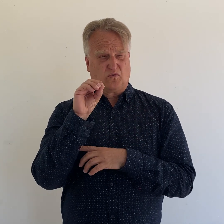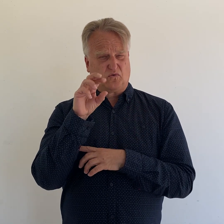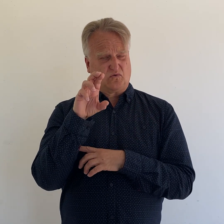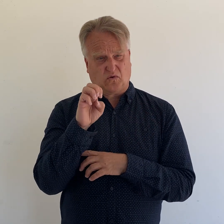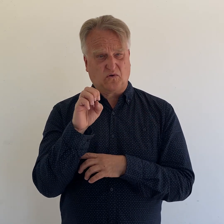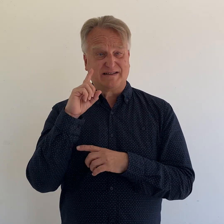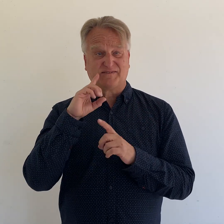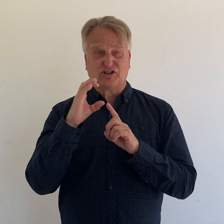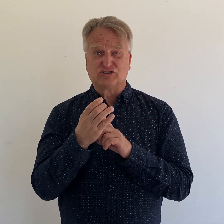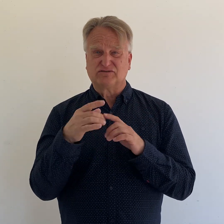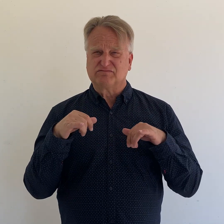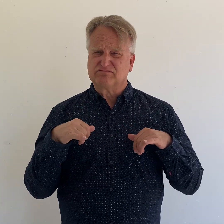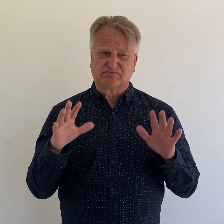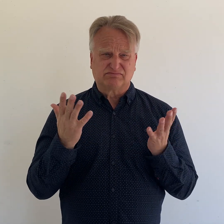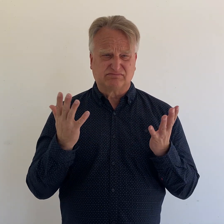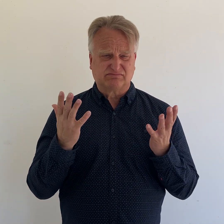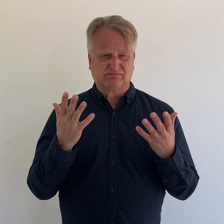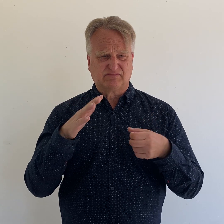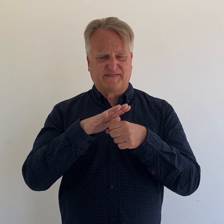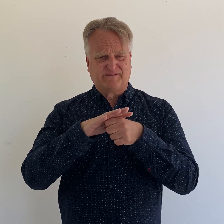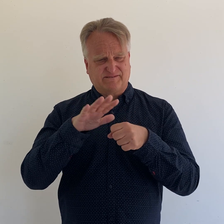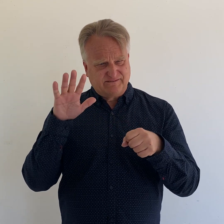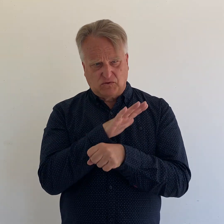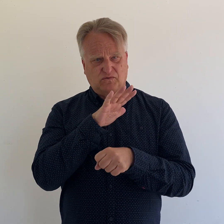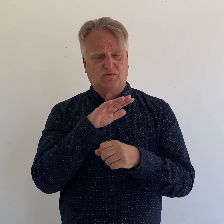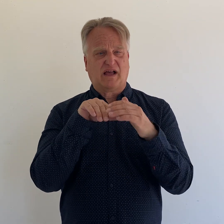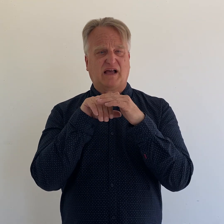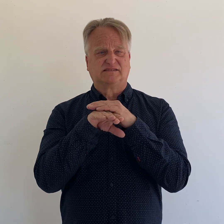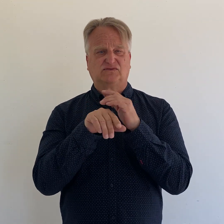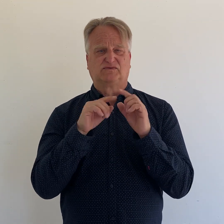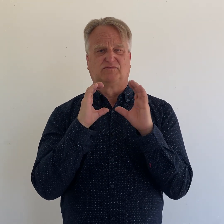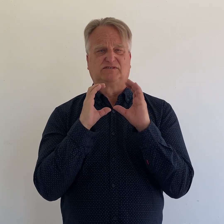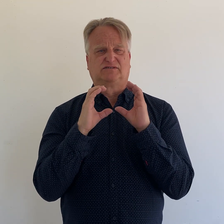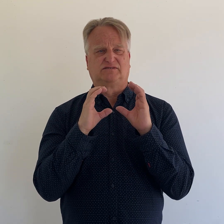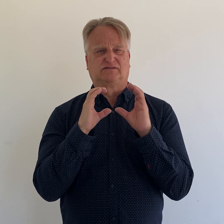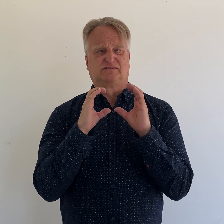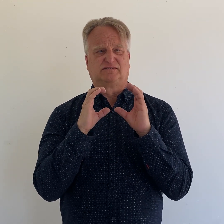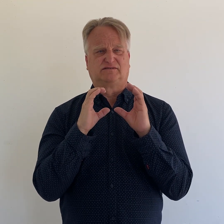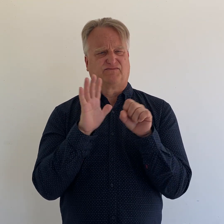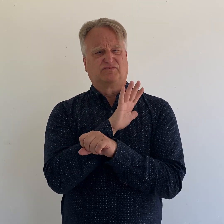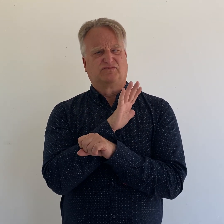The first of four core values of the Deaf community is full access to communication.